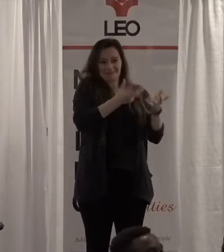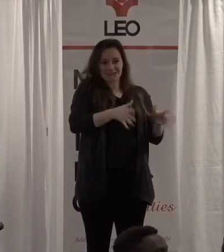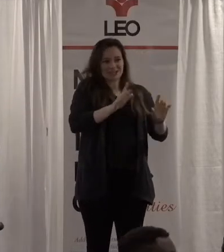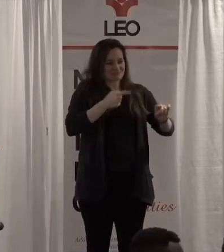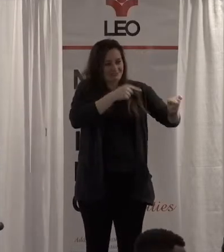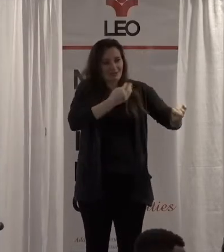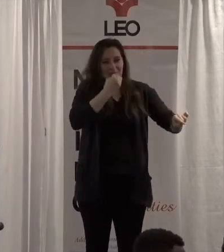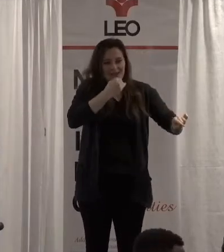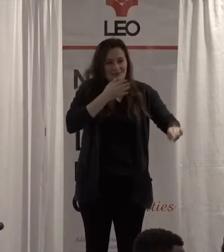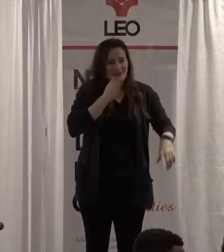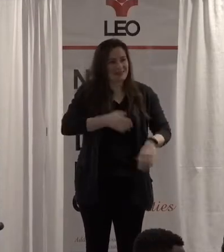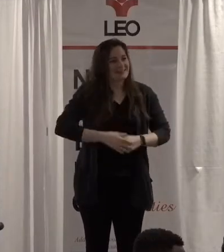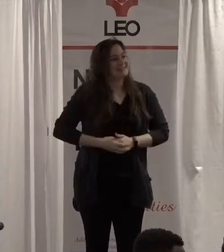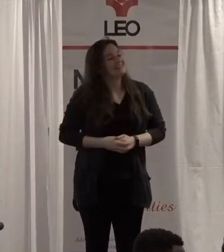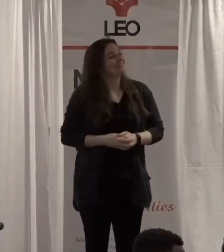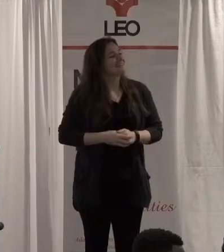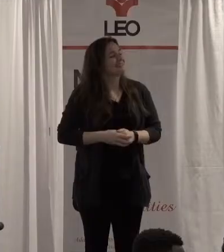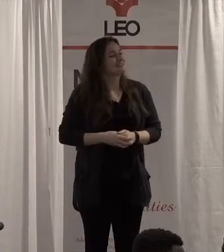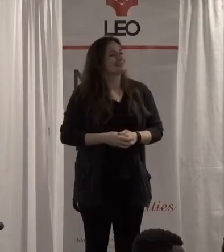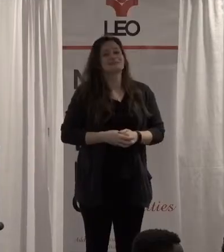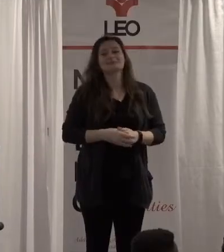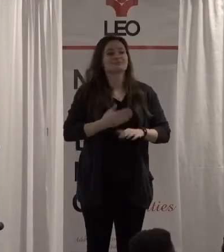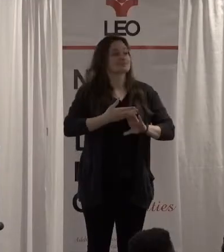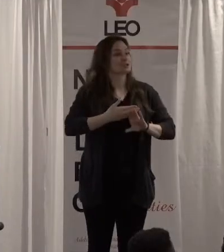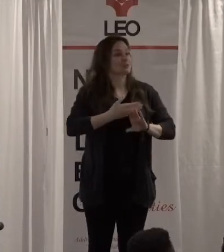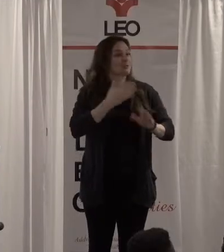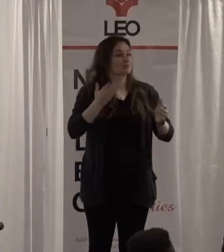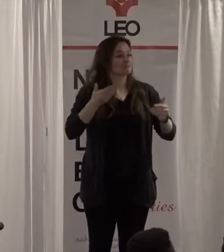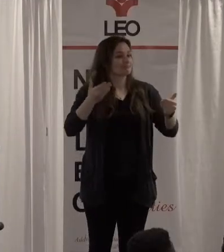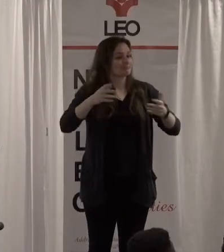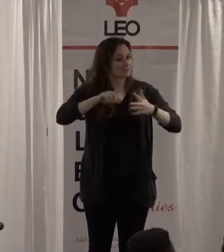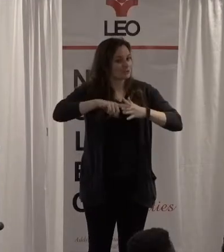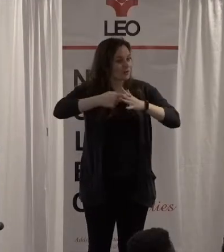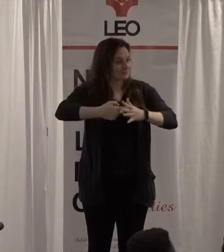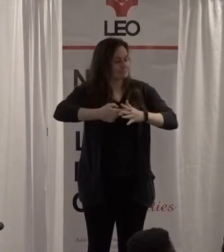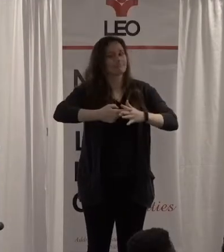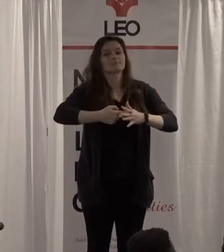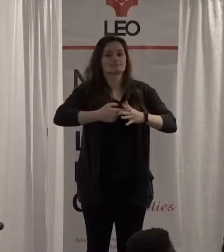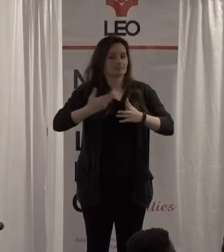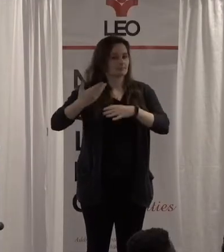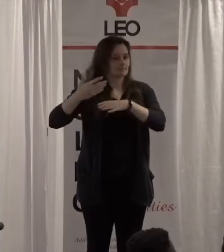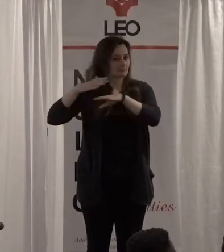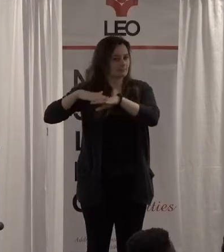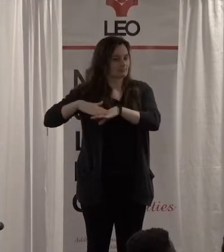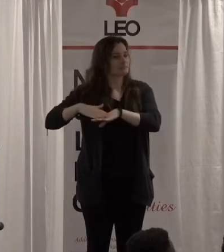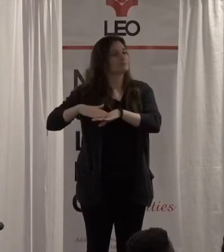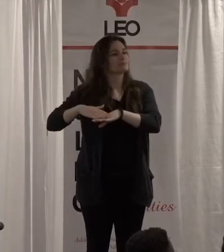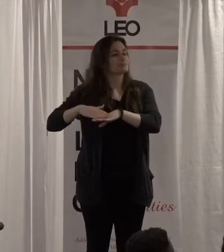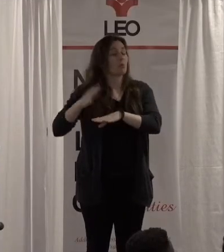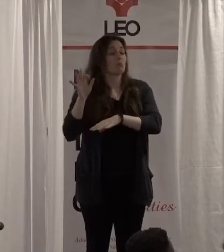JUST BEFORE WE GET INTO THE SCHOLARSHIPS THEMSELVES, JUST A LITTLE KNOWN FACT.